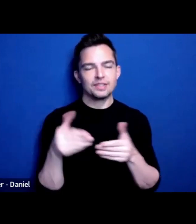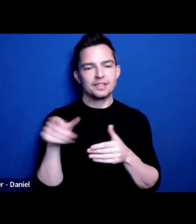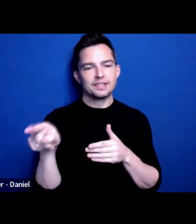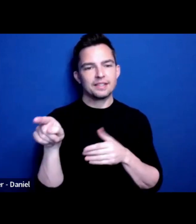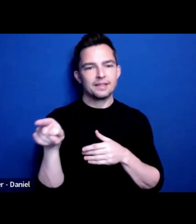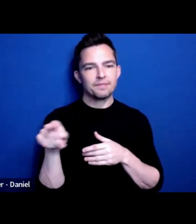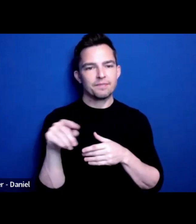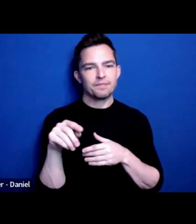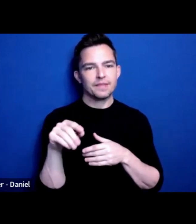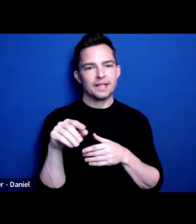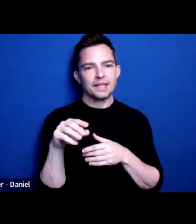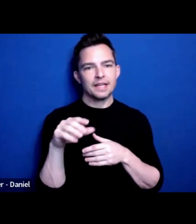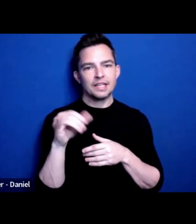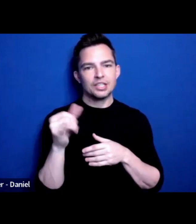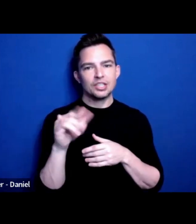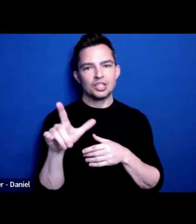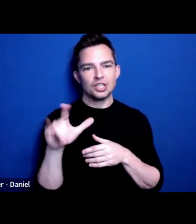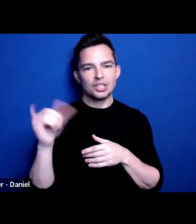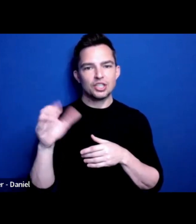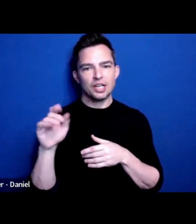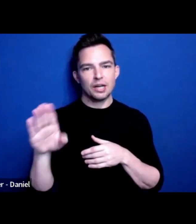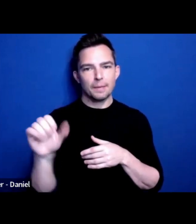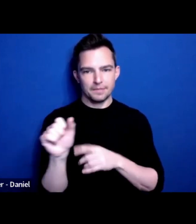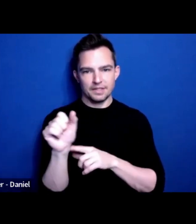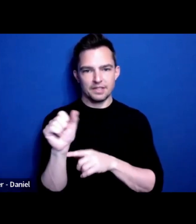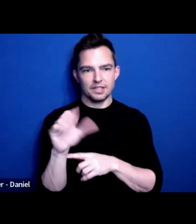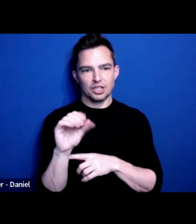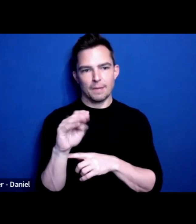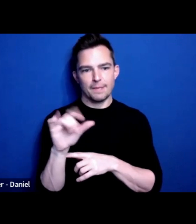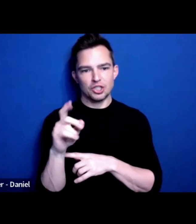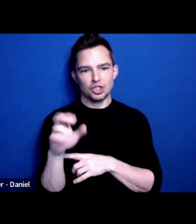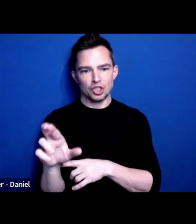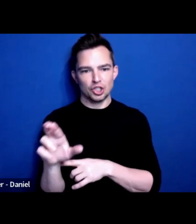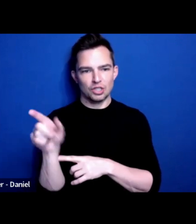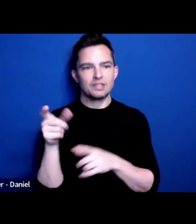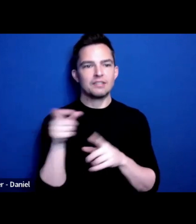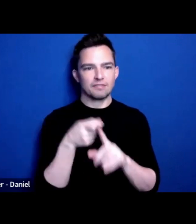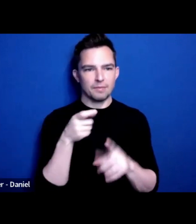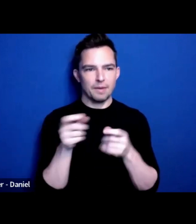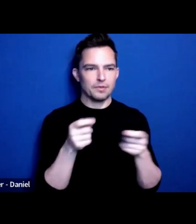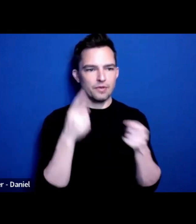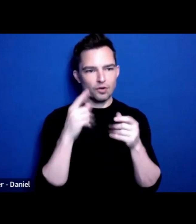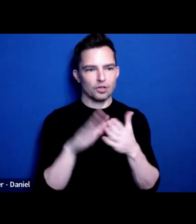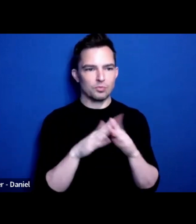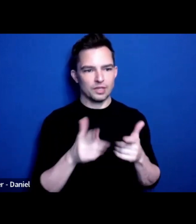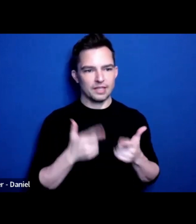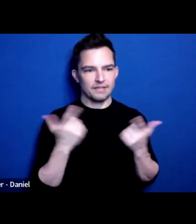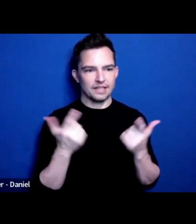Commissioner Jill Jacobs, from the Administration for Community Living. Jill Jacobs was